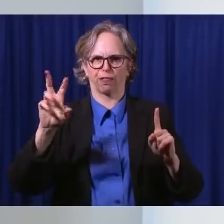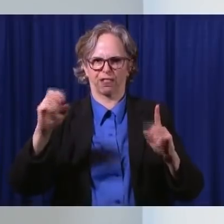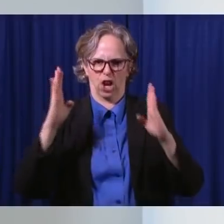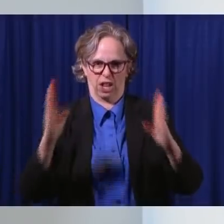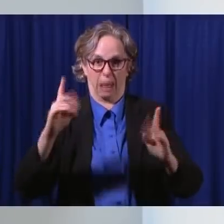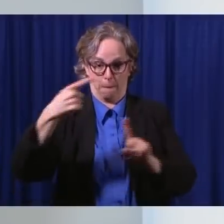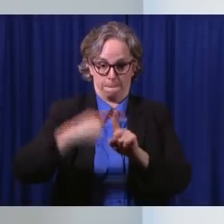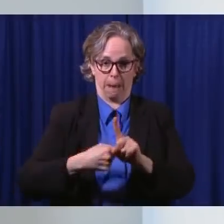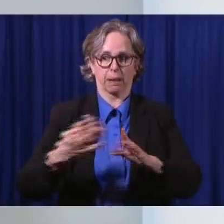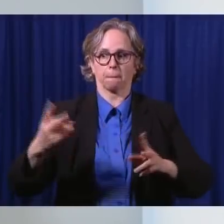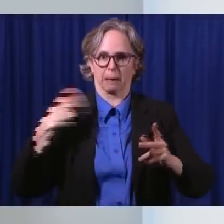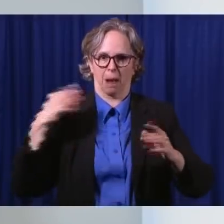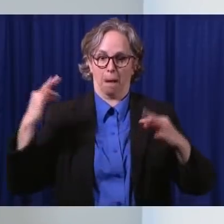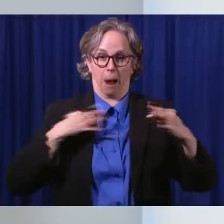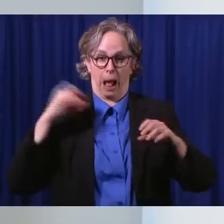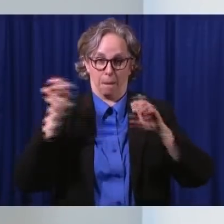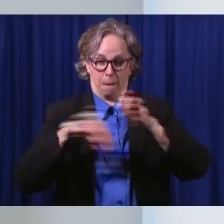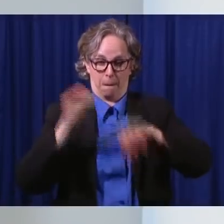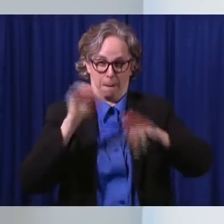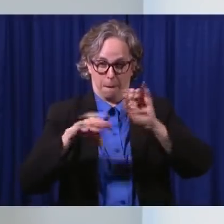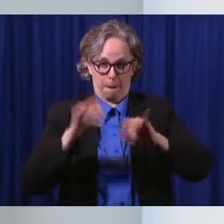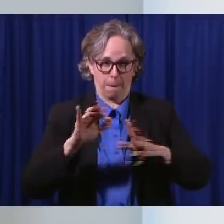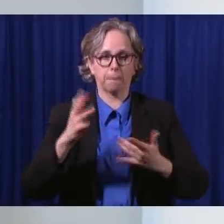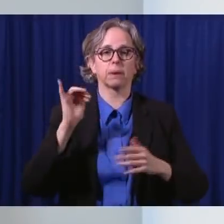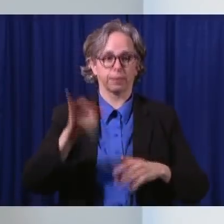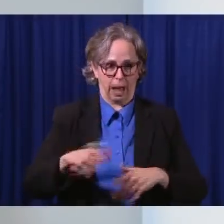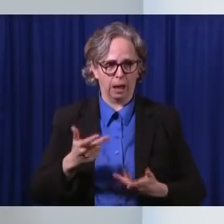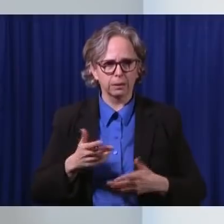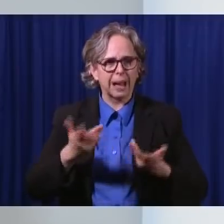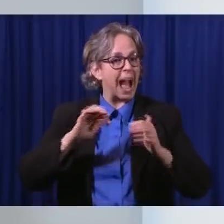APPLICATION AND THAT'S DESIGNED AND WILL OPEN ON JUNE 1ST.